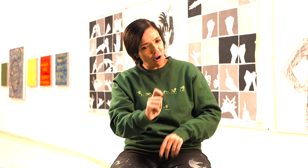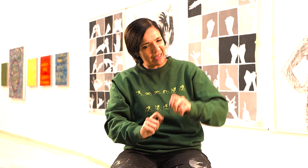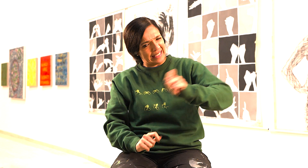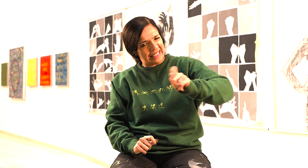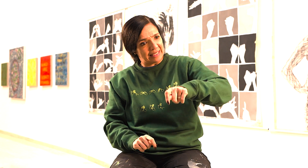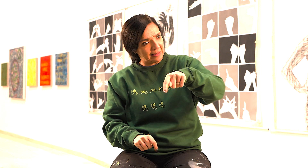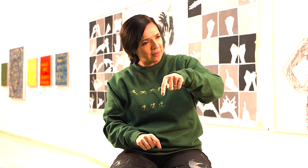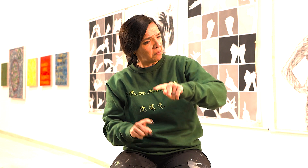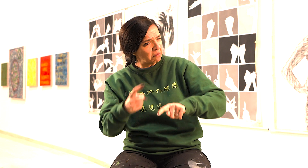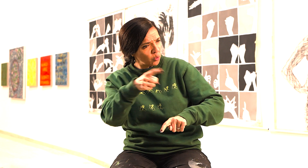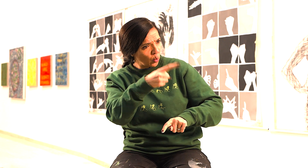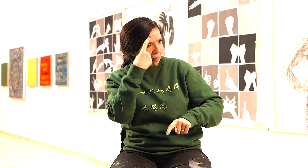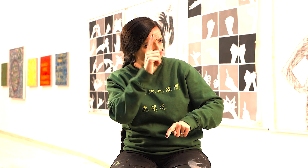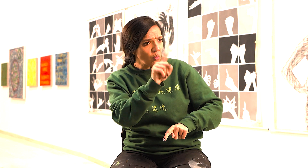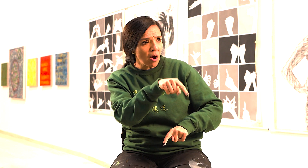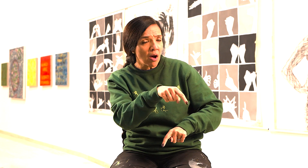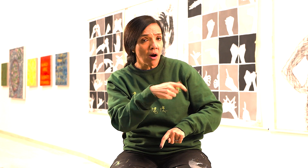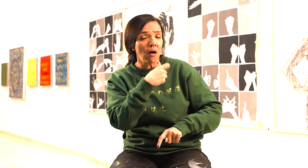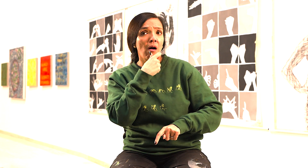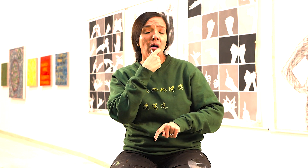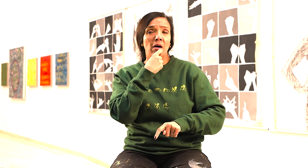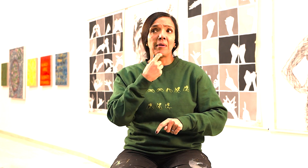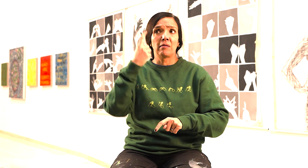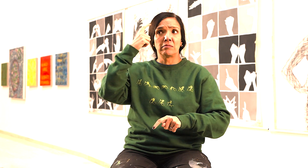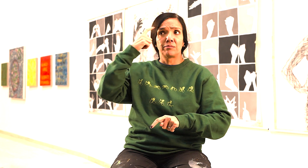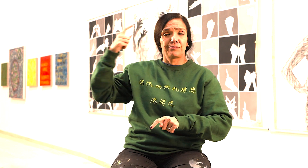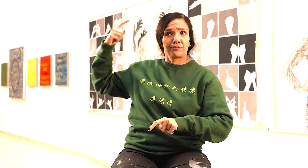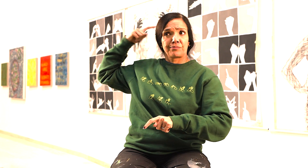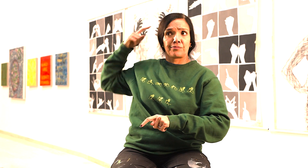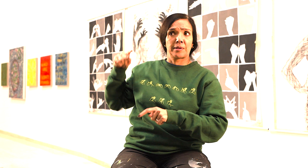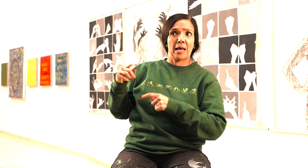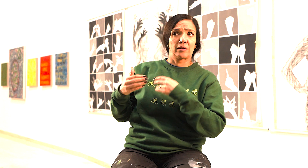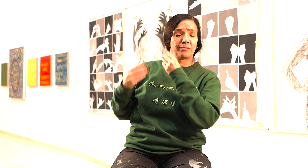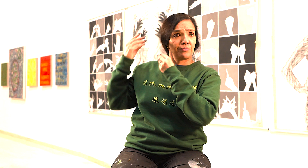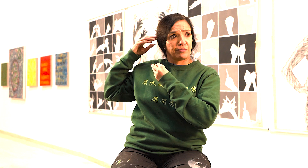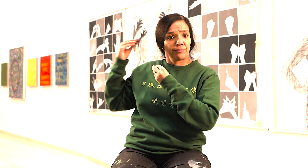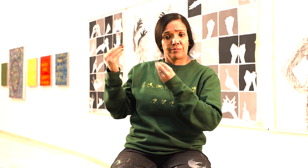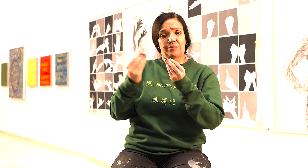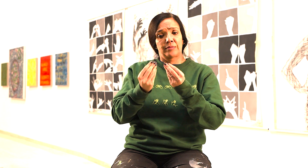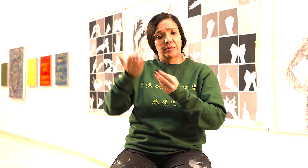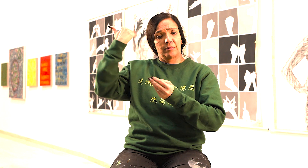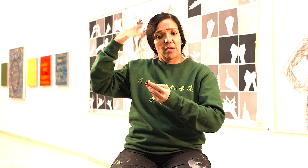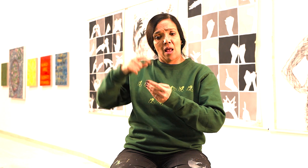I say, "Well, you were scribbling away furiously. What were you thinking at that time?" They then reflect upon what they were thinking about